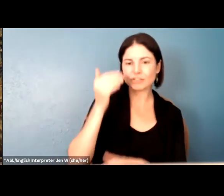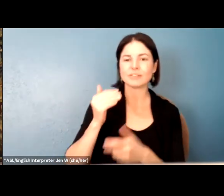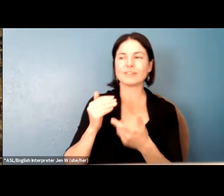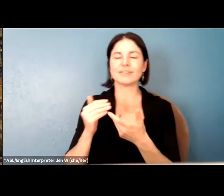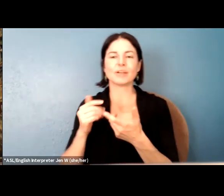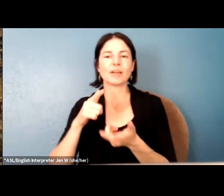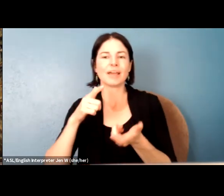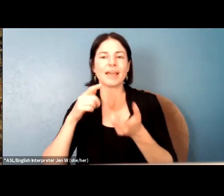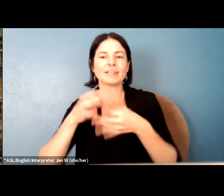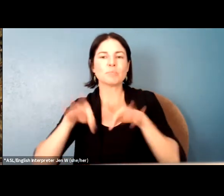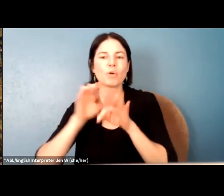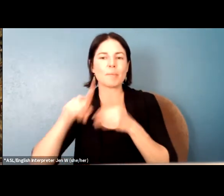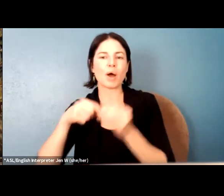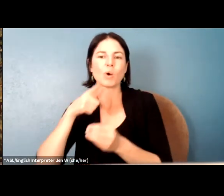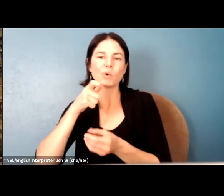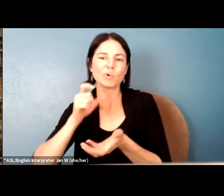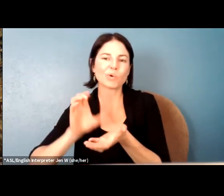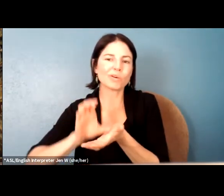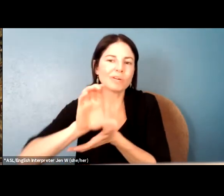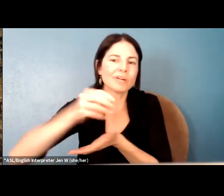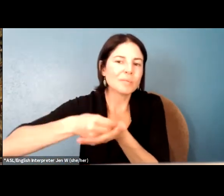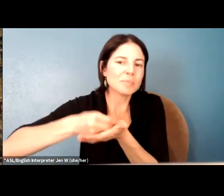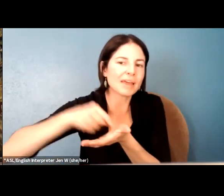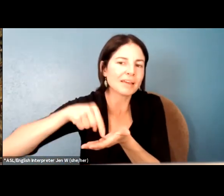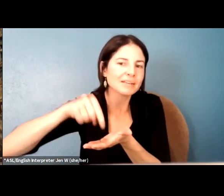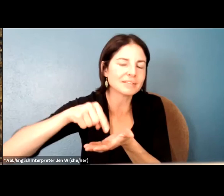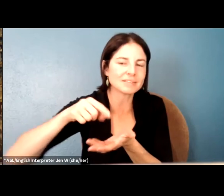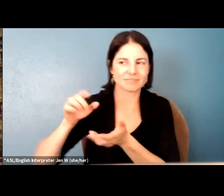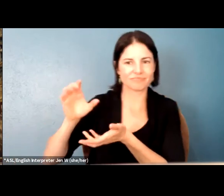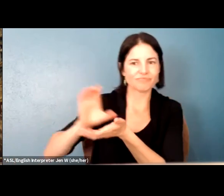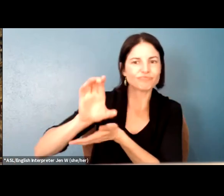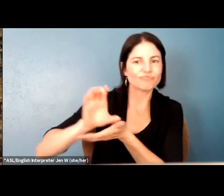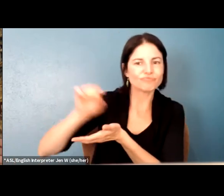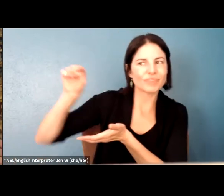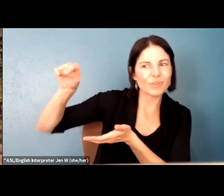offensively to me, as an educator is listed in what order